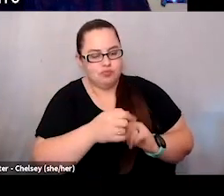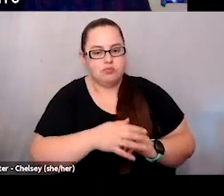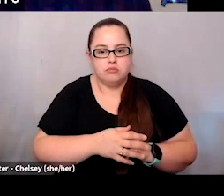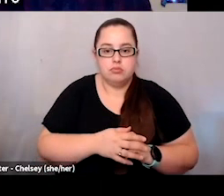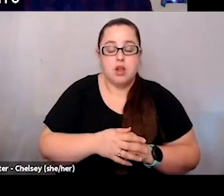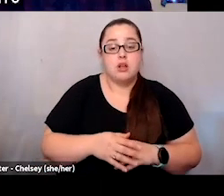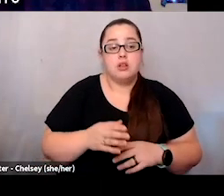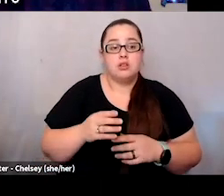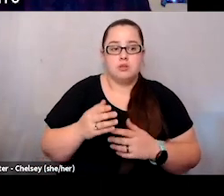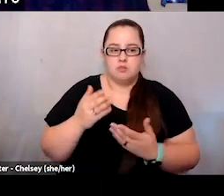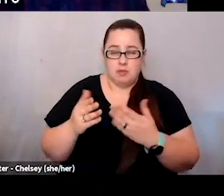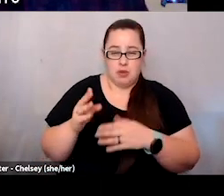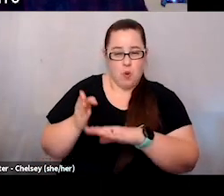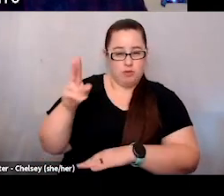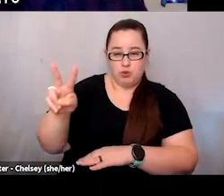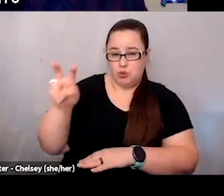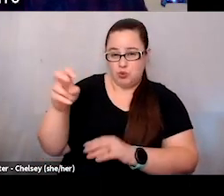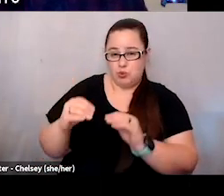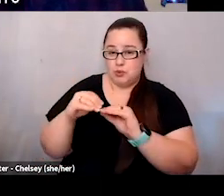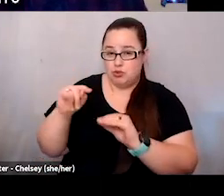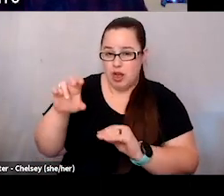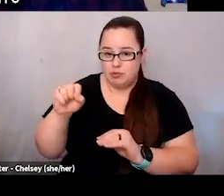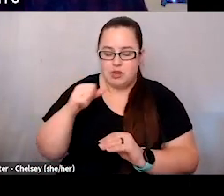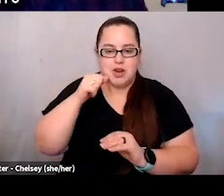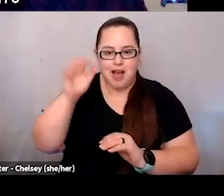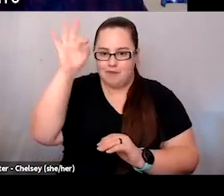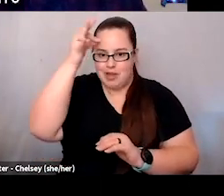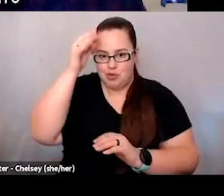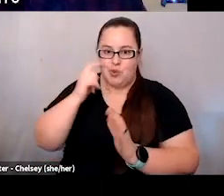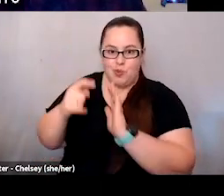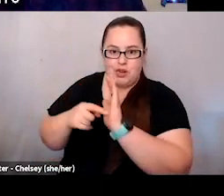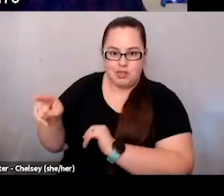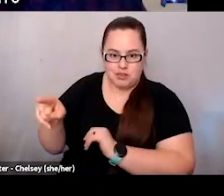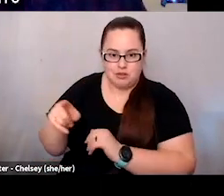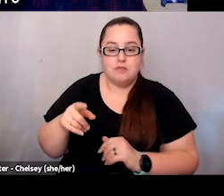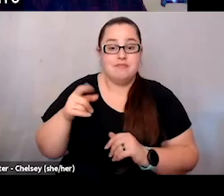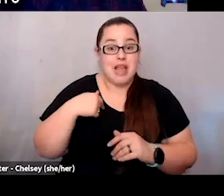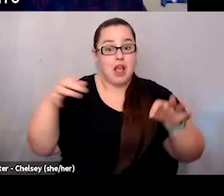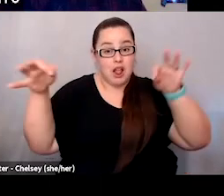recognized by the federal government. There's probably another 200 tribes that don't have